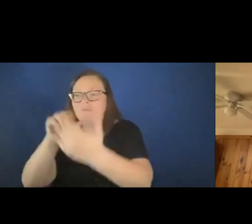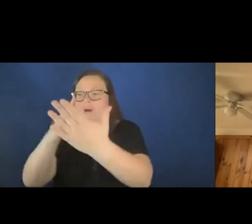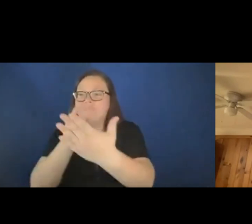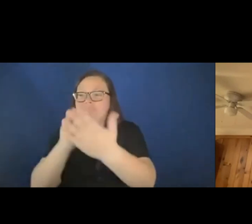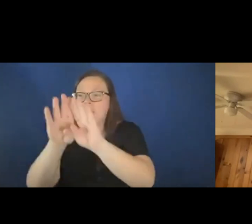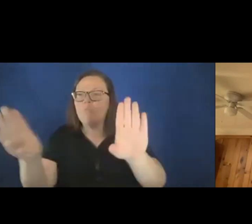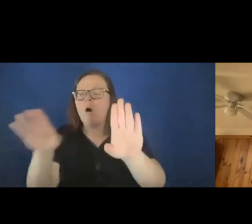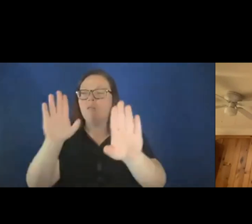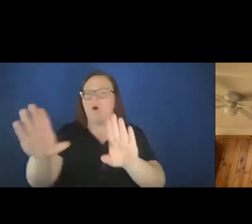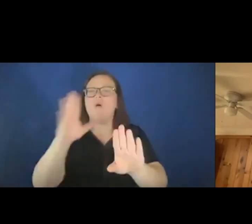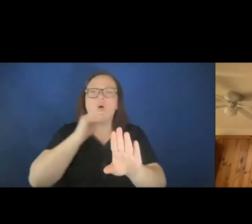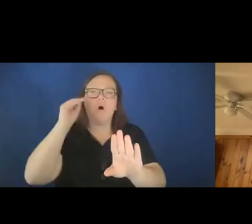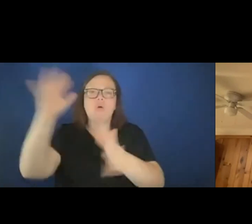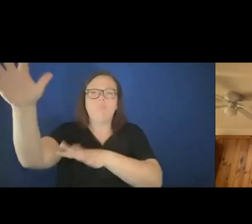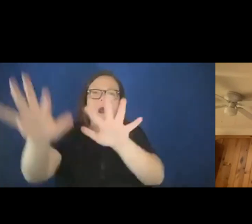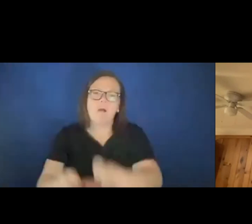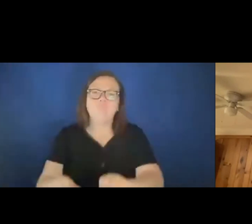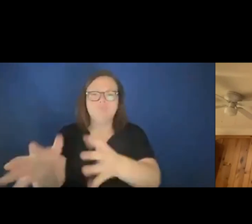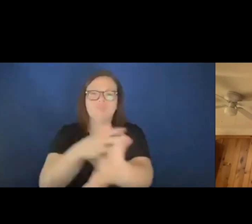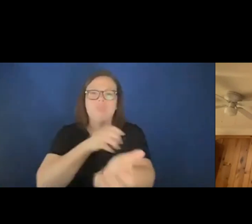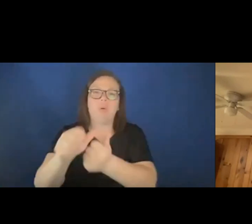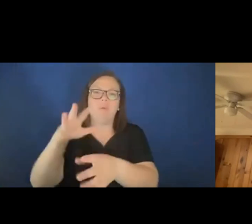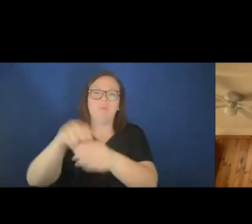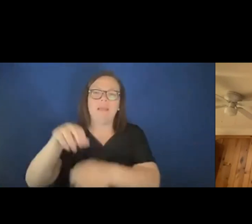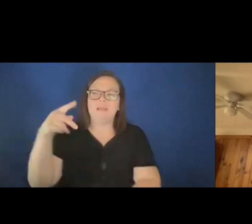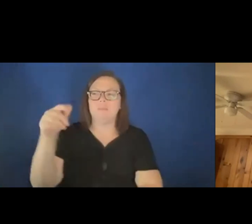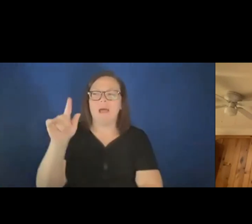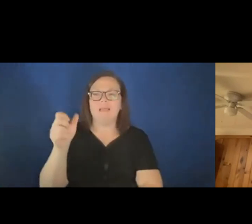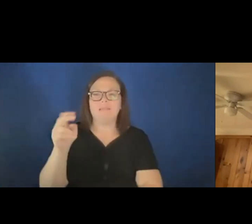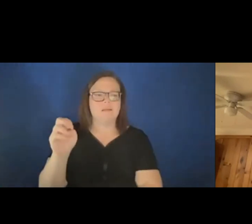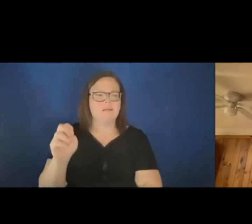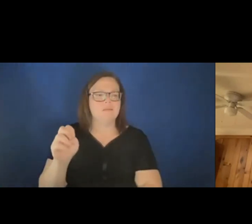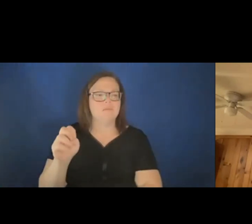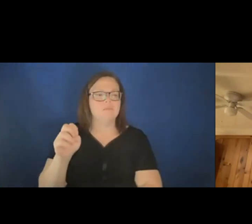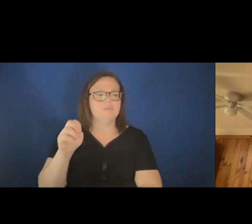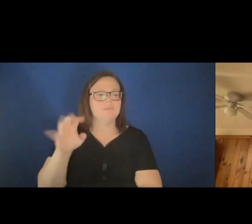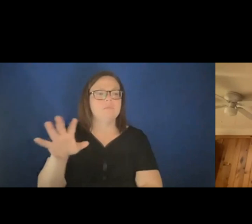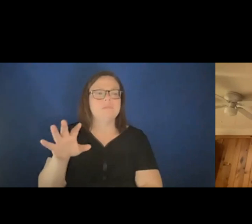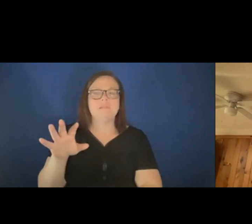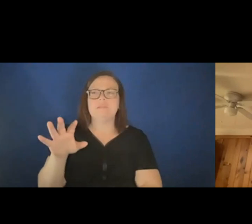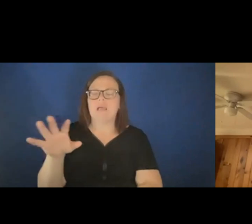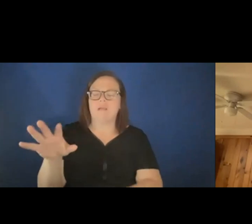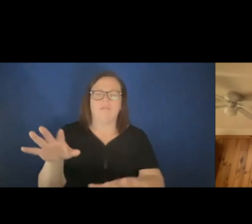as her home is demolished in Palestine it moves one to tears to watch